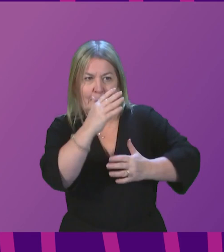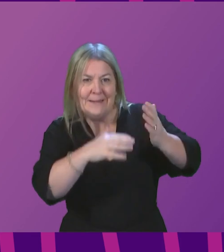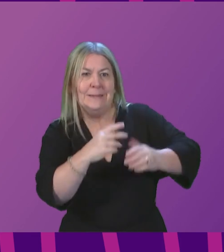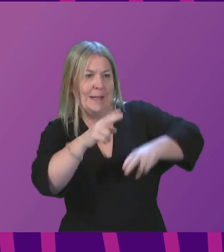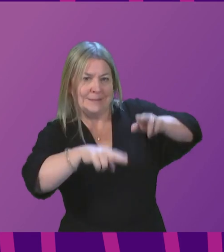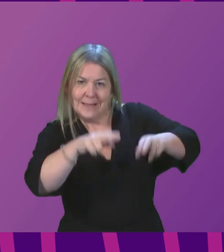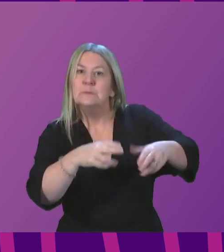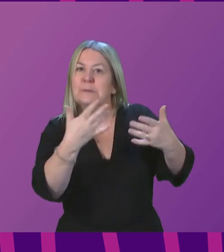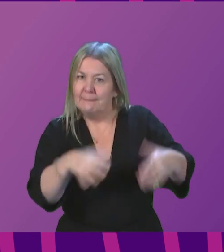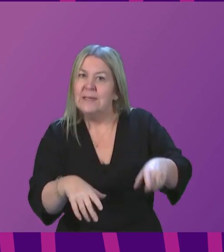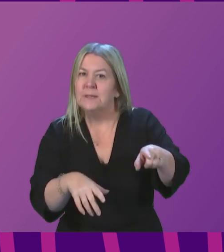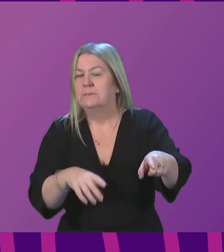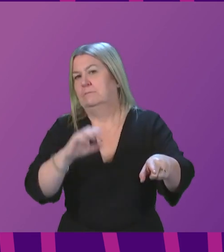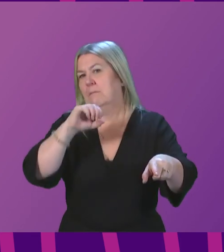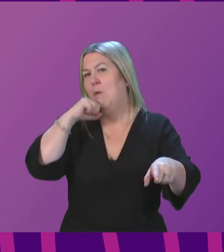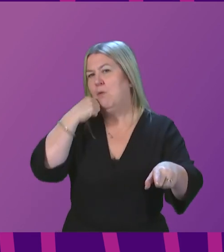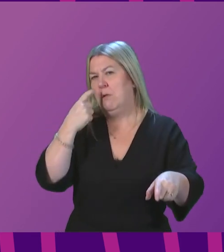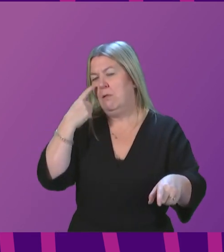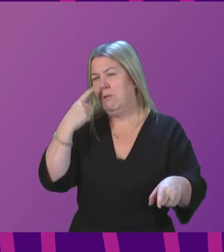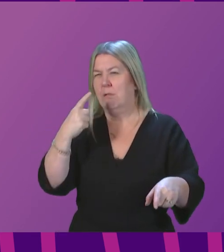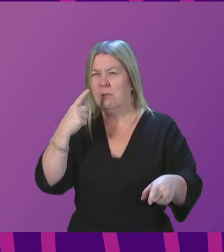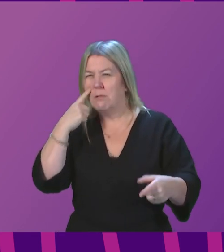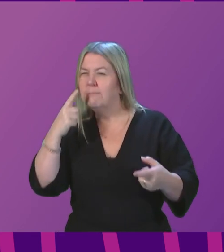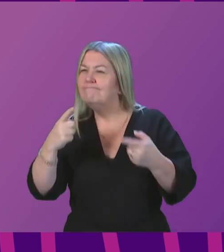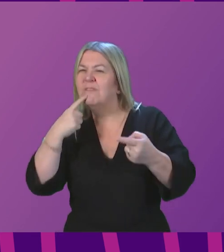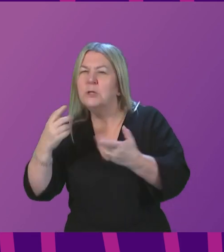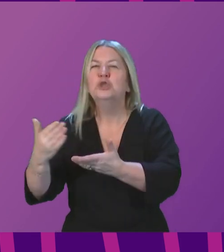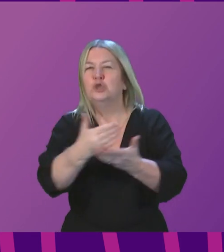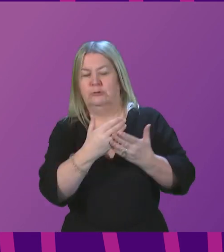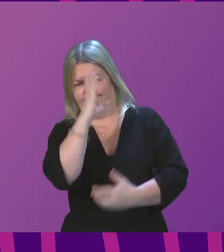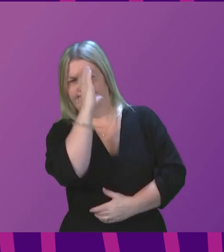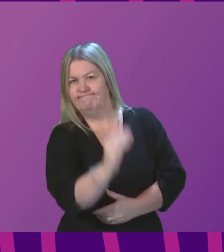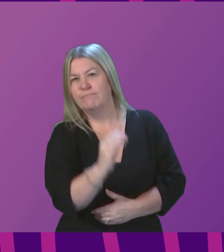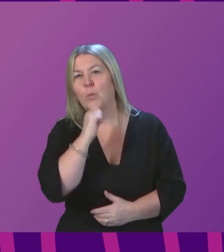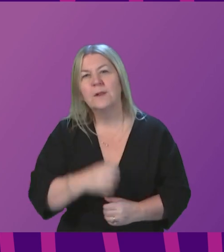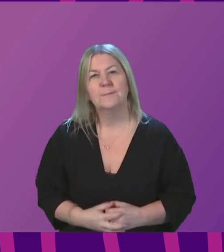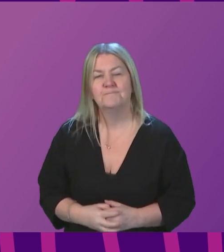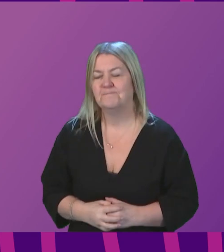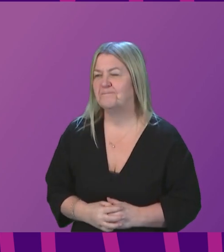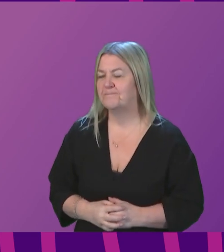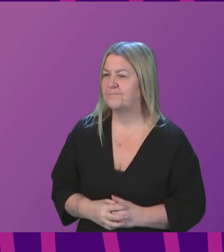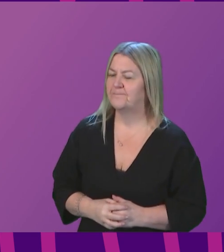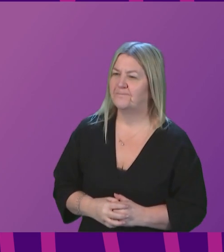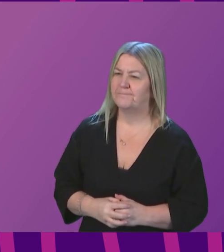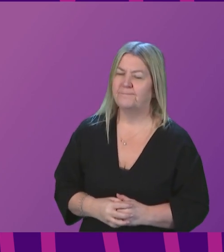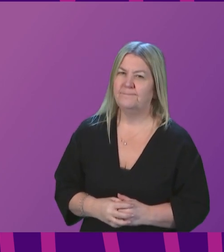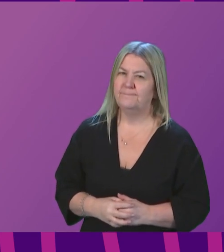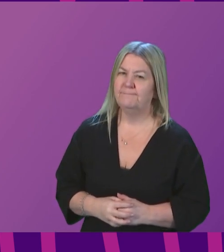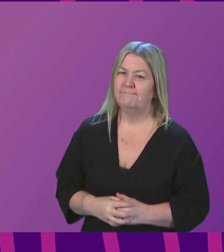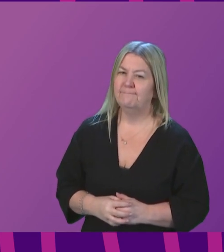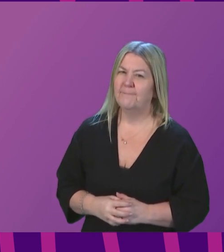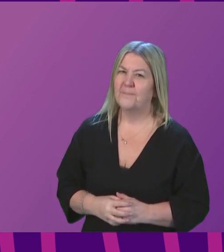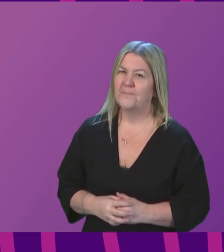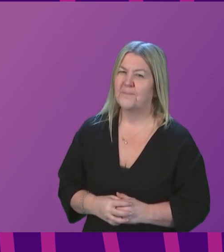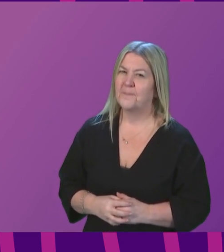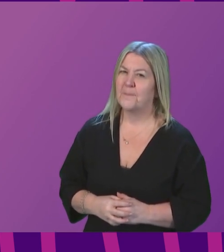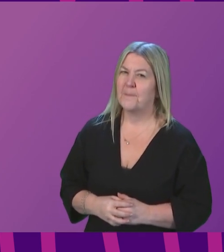to the member with a full update on that work and what the next steps are.